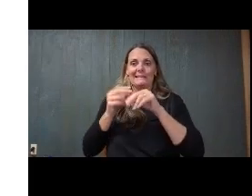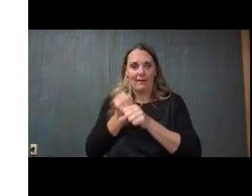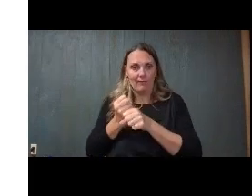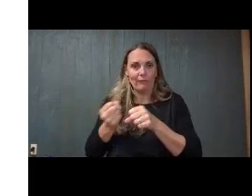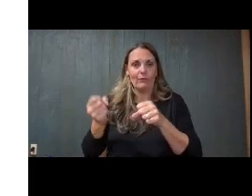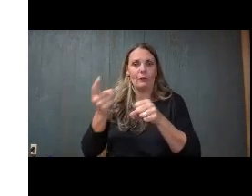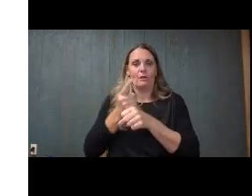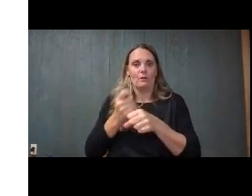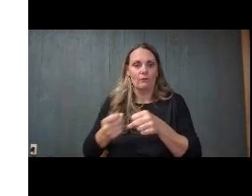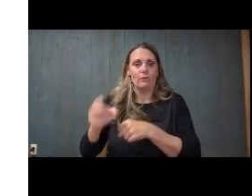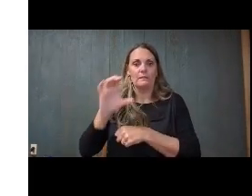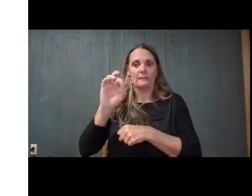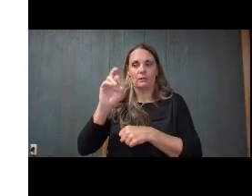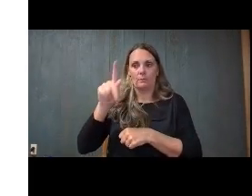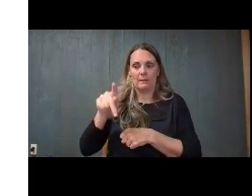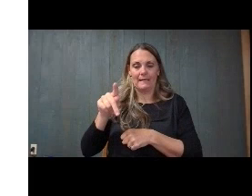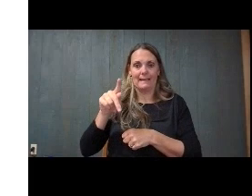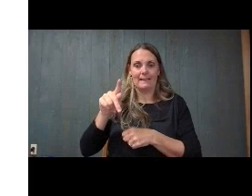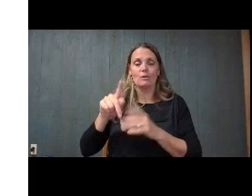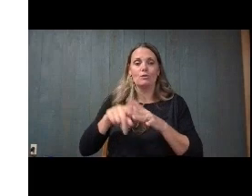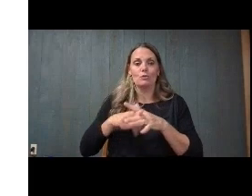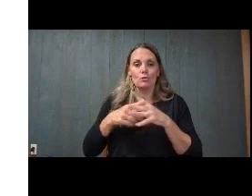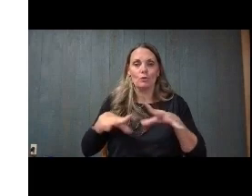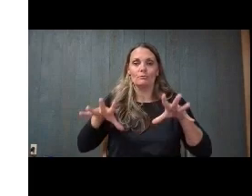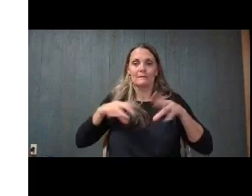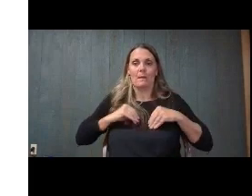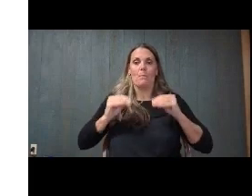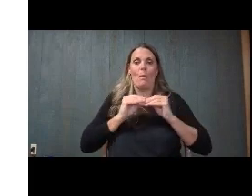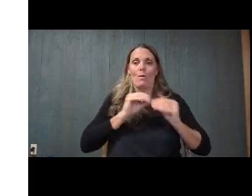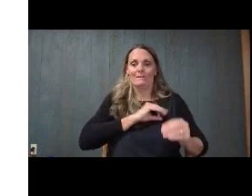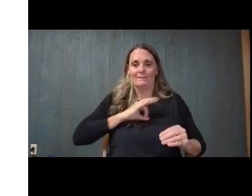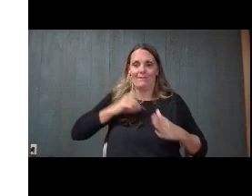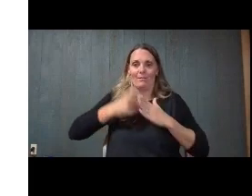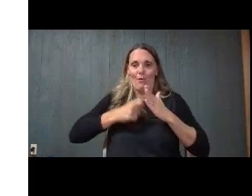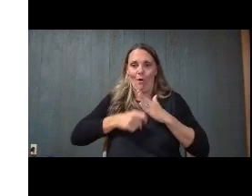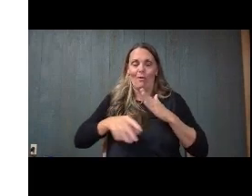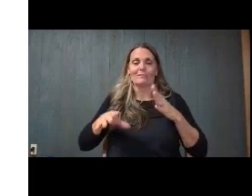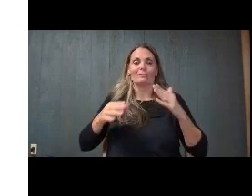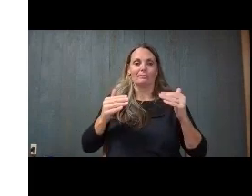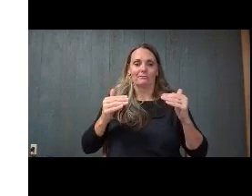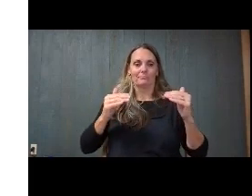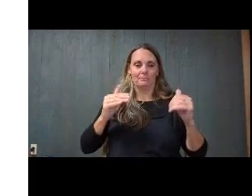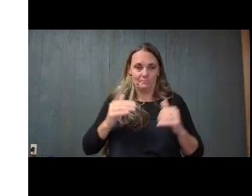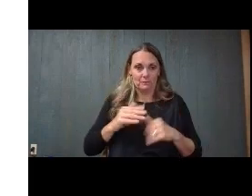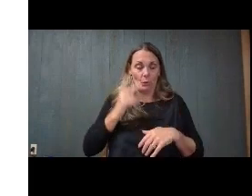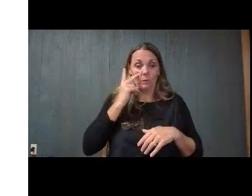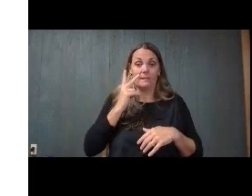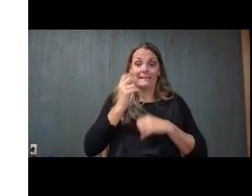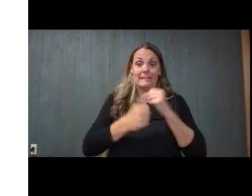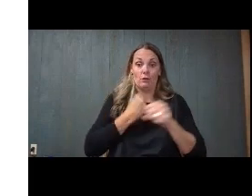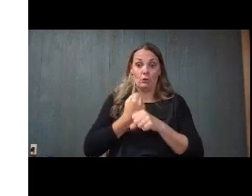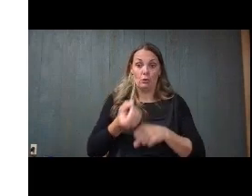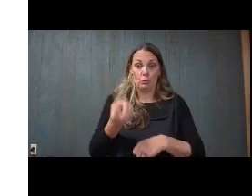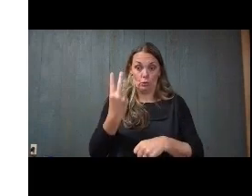as the CRP starts to pick up more staffing costs. Let's look at year two.